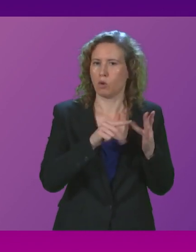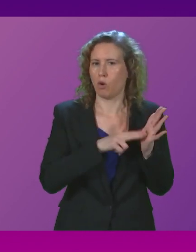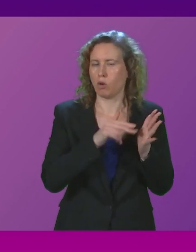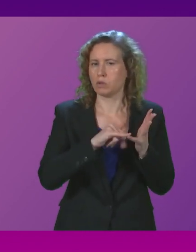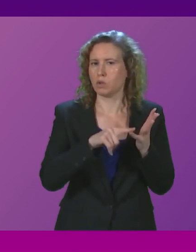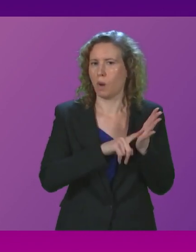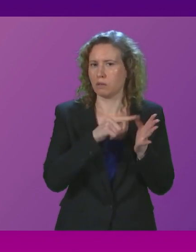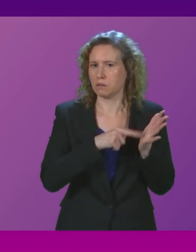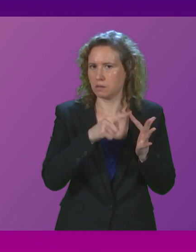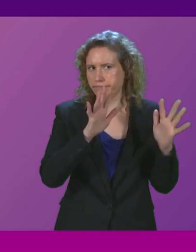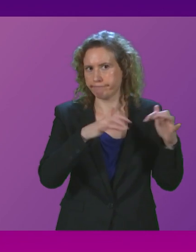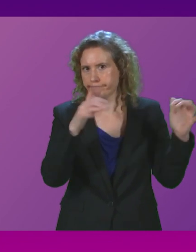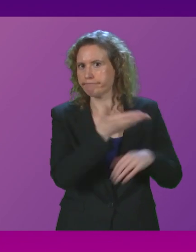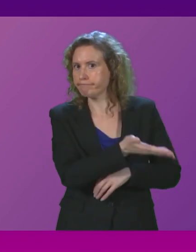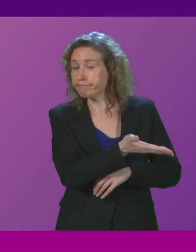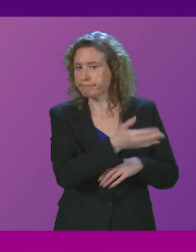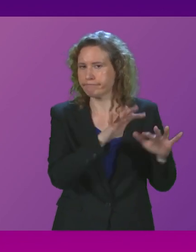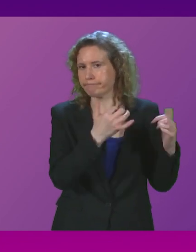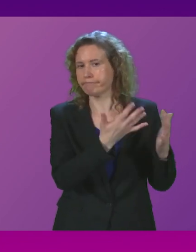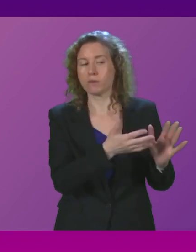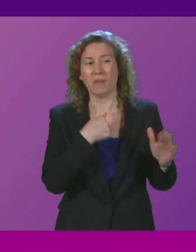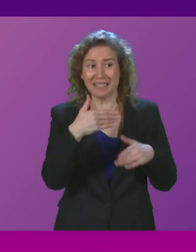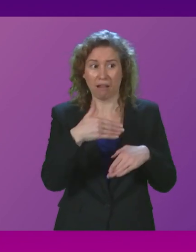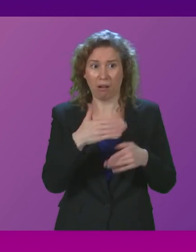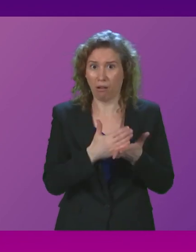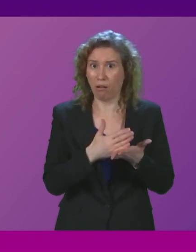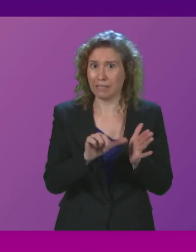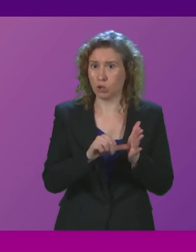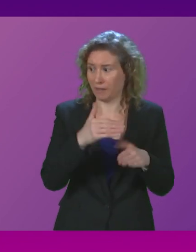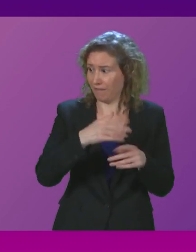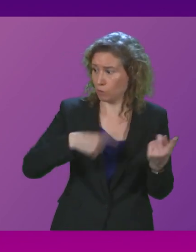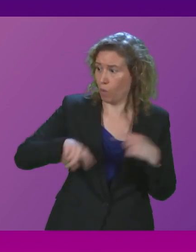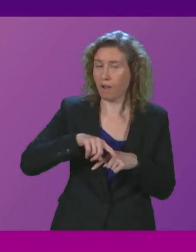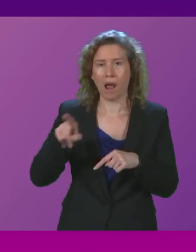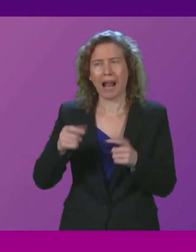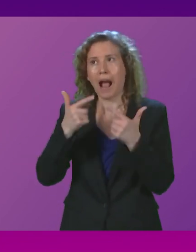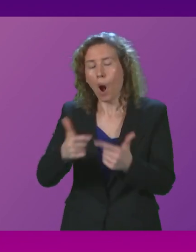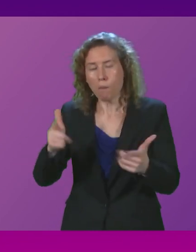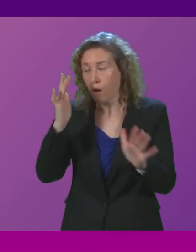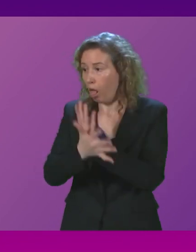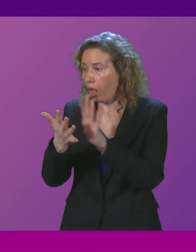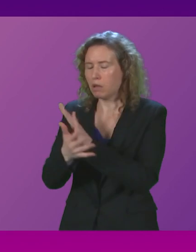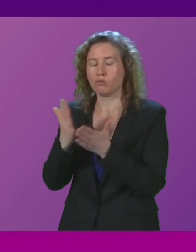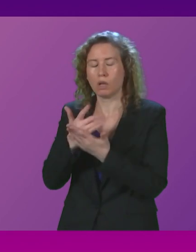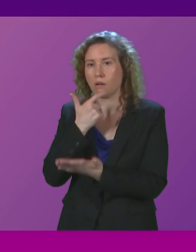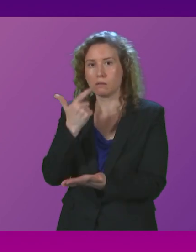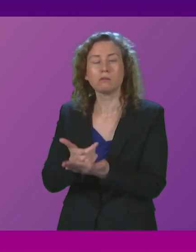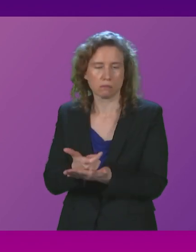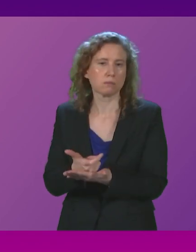These are issues that concern all of us, and the scale of the devastation is truly overwhelming.